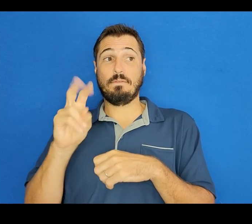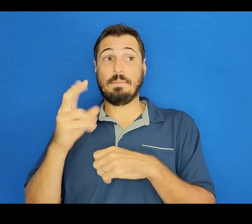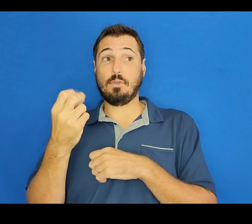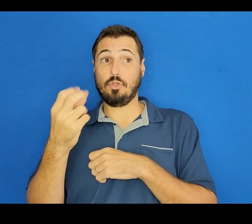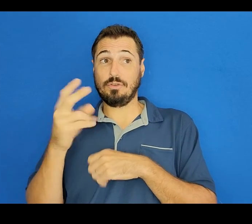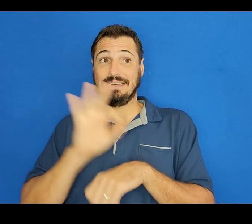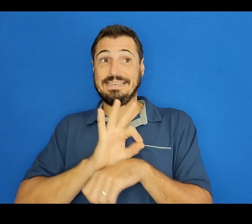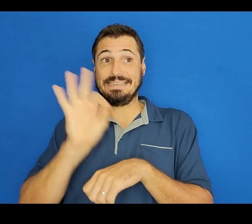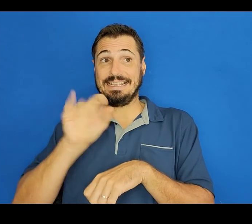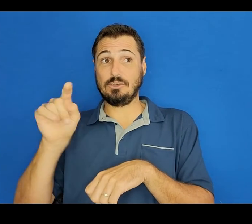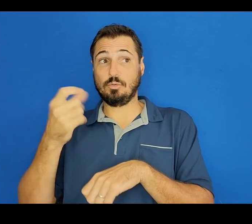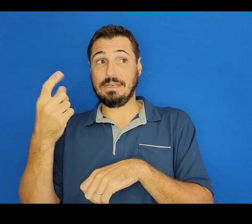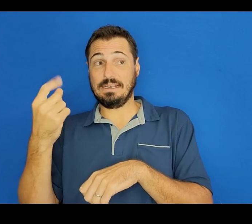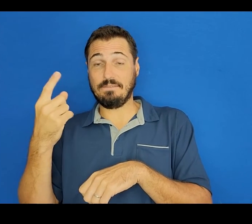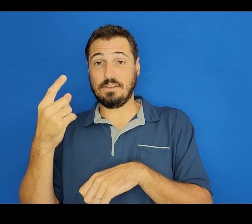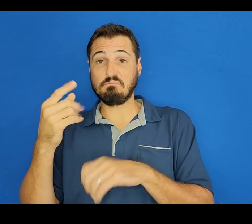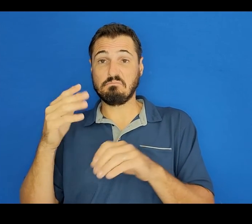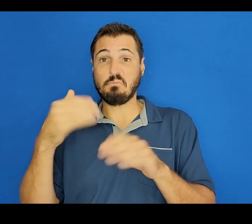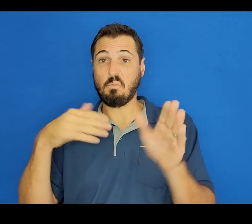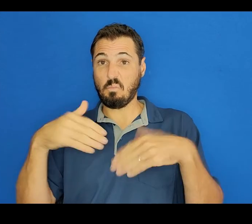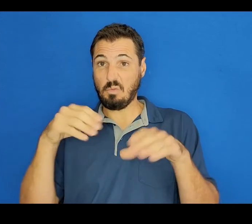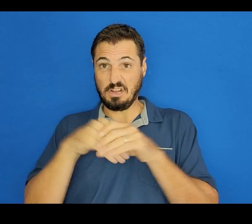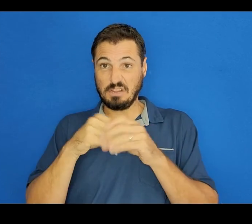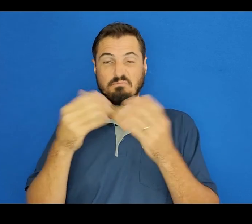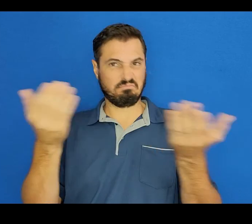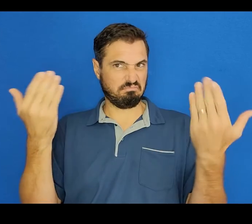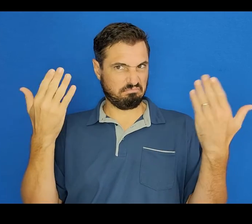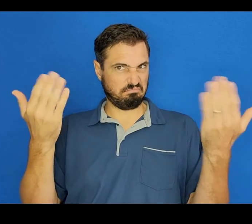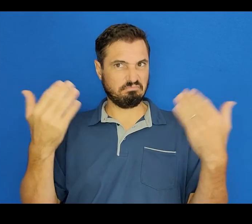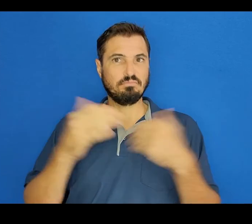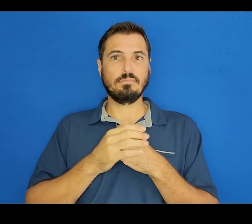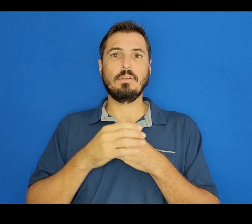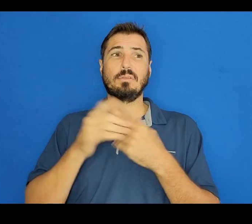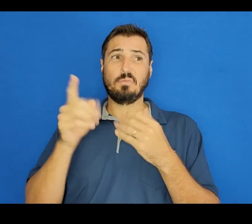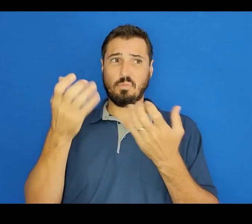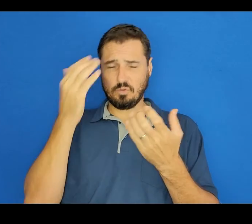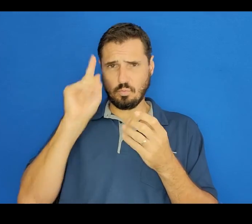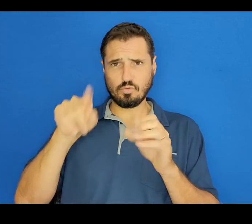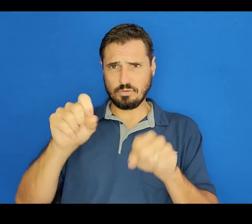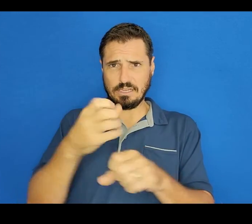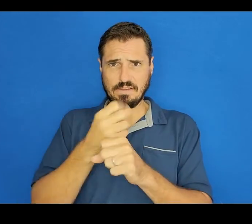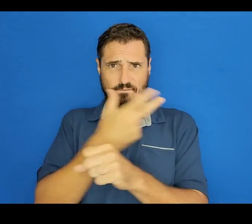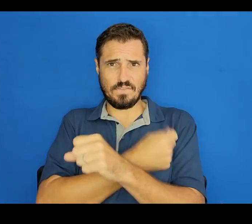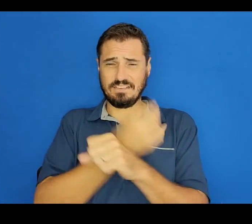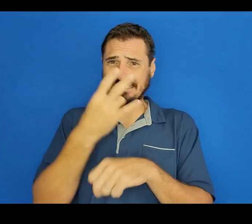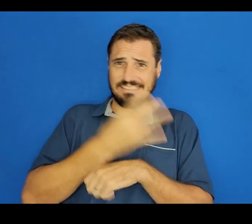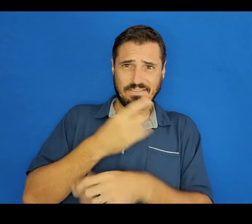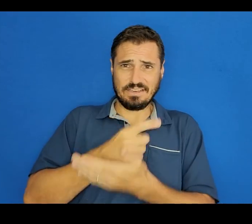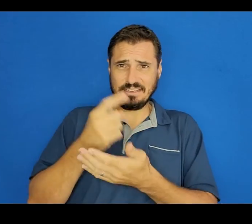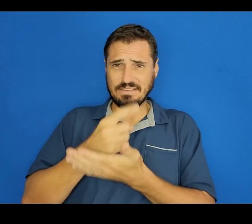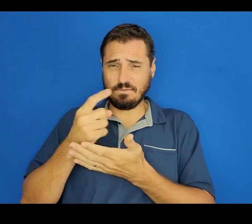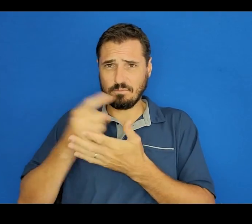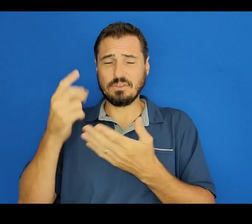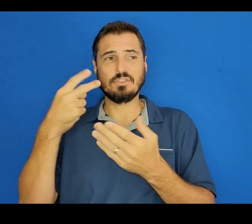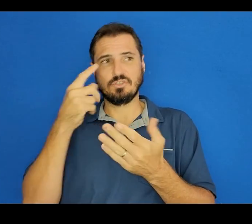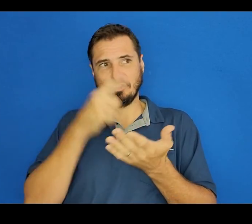For the full list of locations where you can get a vaccine seven days a week, visit Kauai.gov/vaccine.